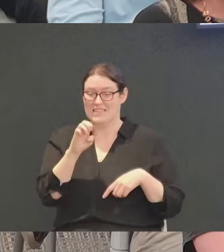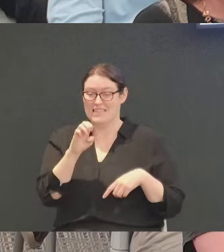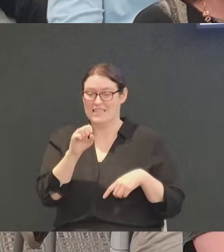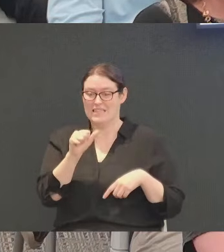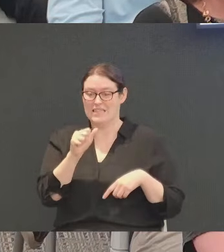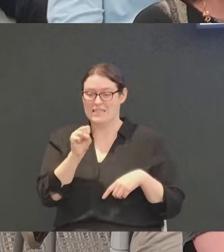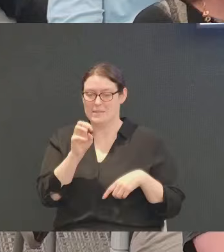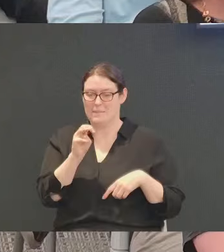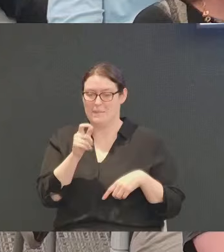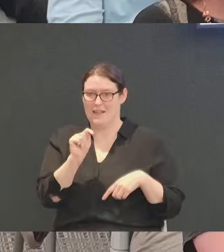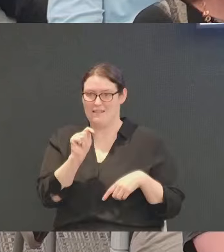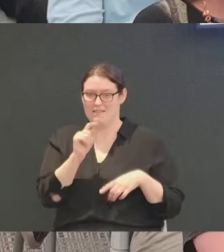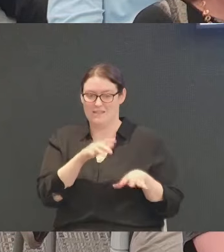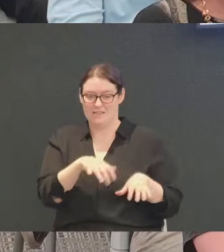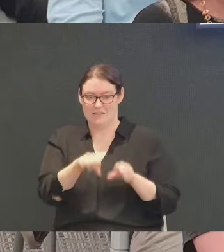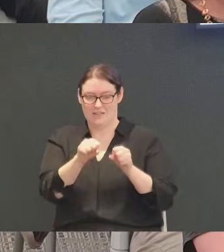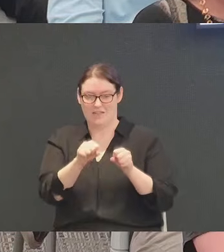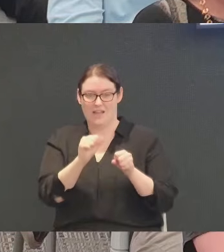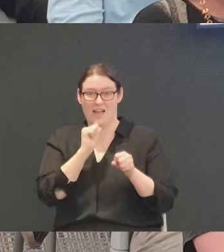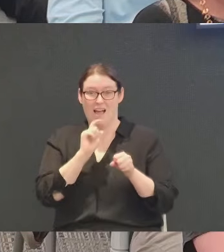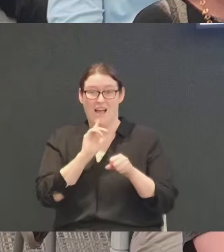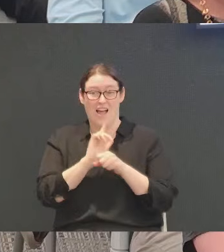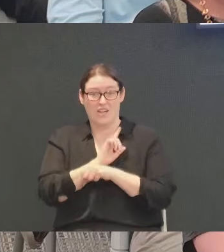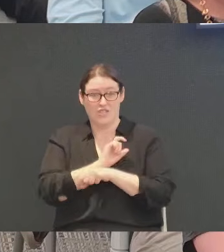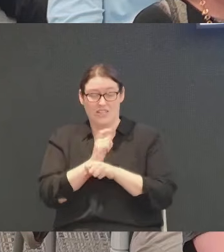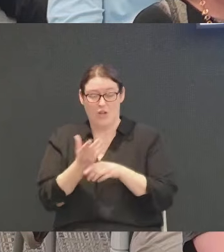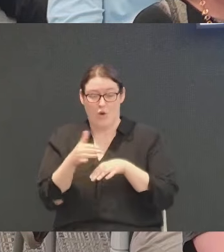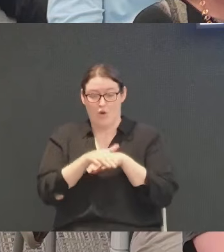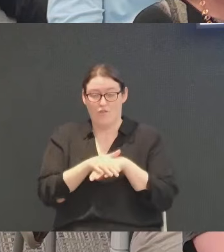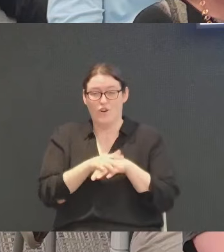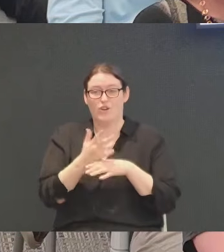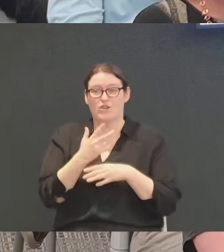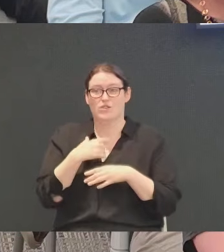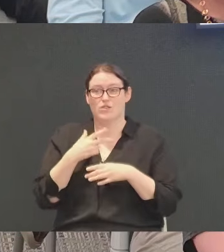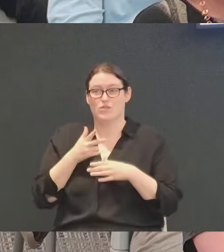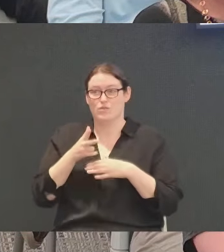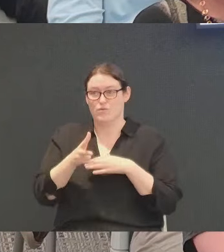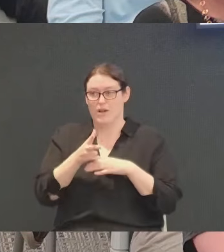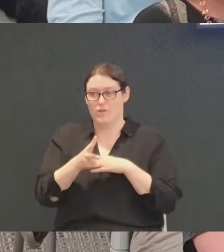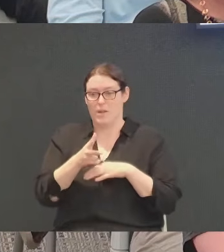driveway, the parking lot, and the garage. There is no way for our house to have off- streetet